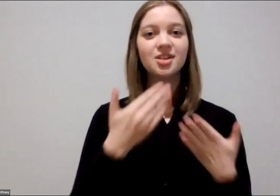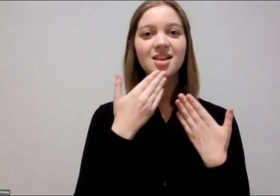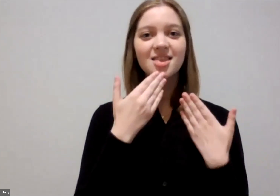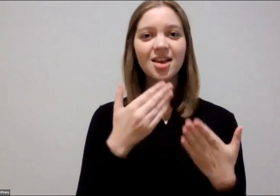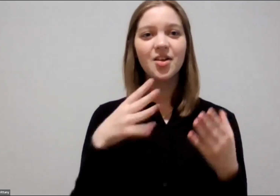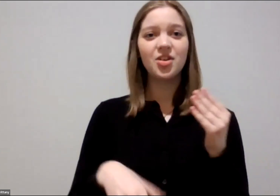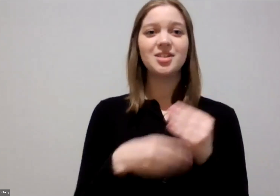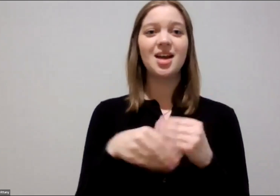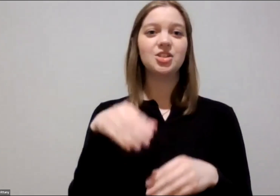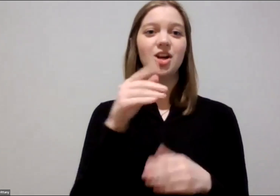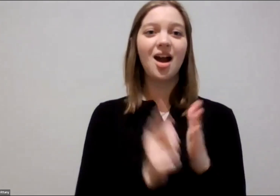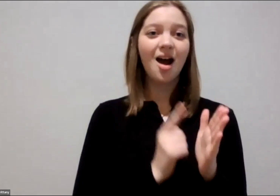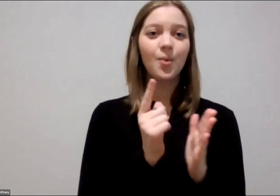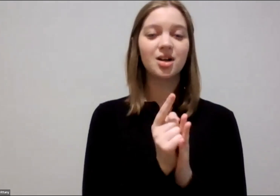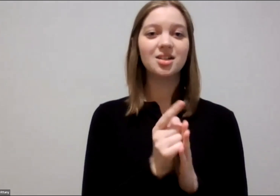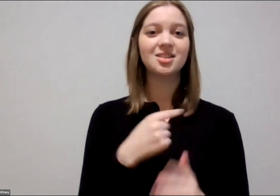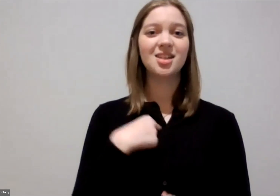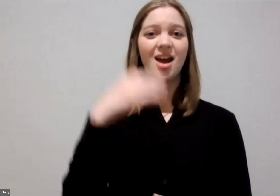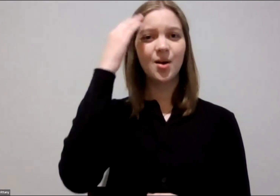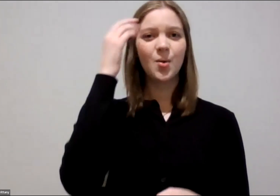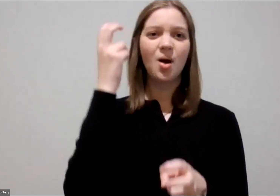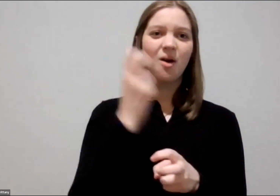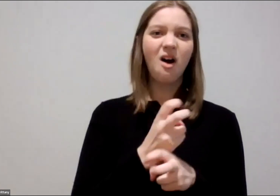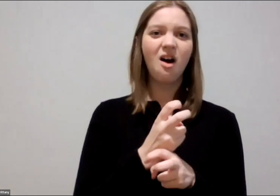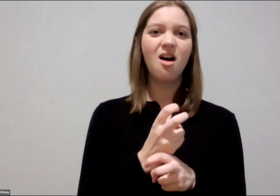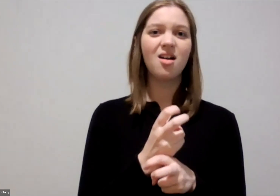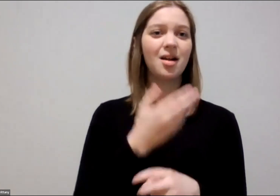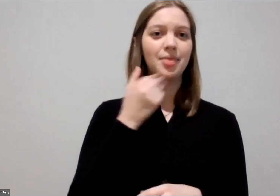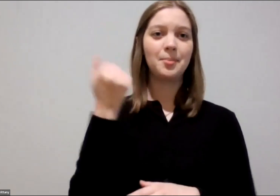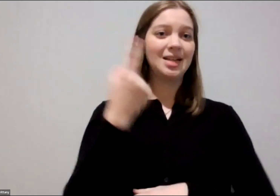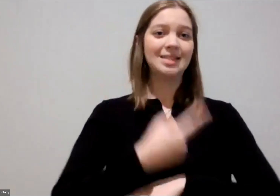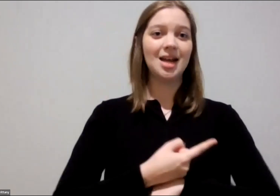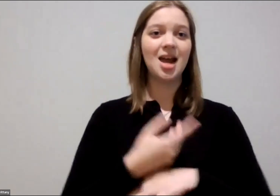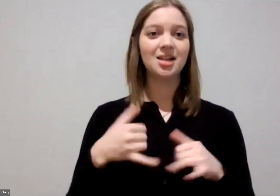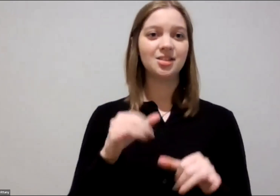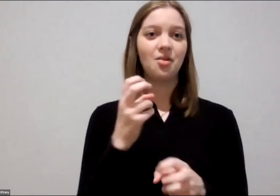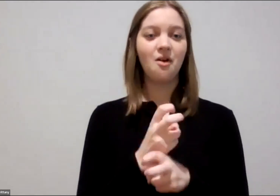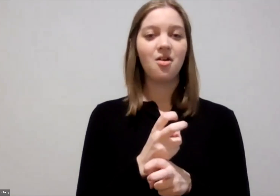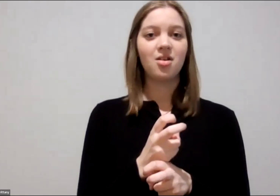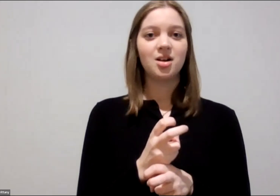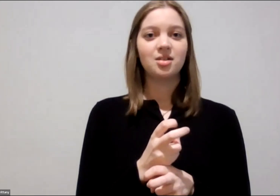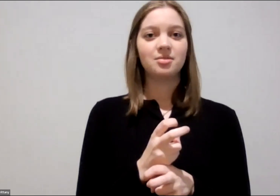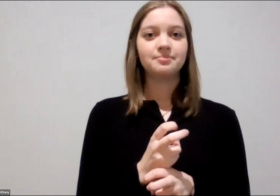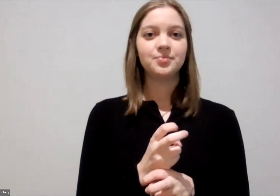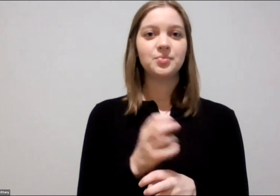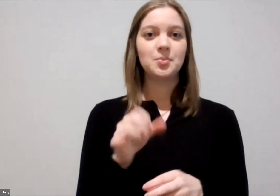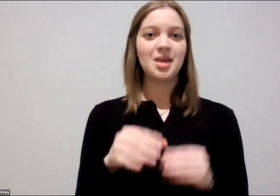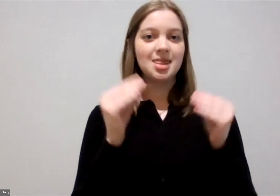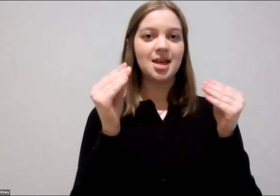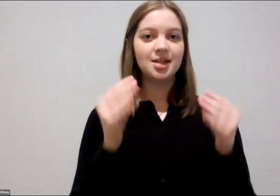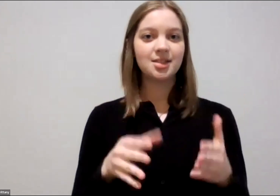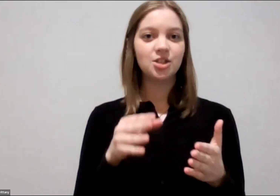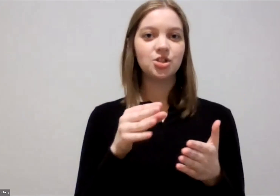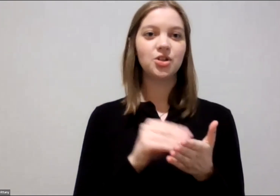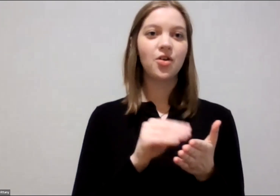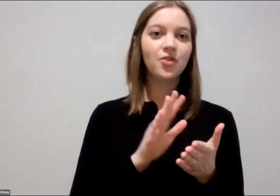Thank you for all those extra hours. I know what how hard it is, even on the best day to be the teacher on record for students.